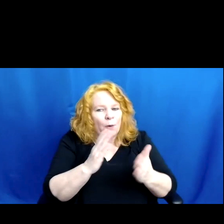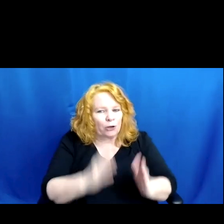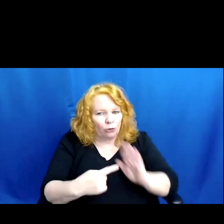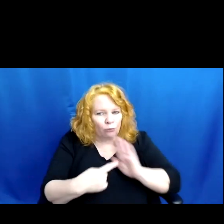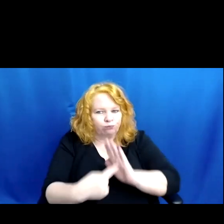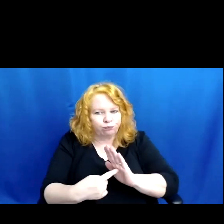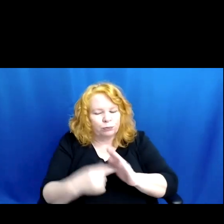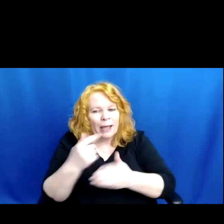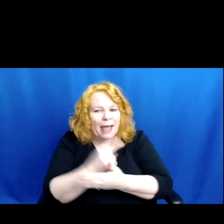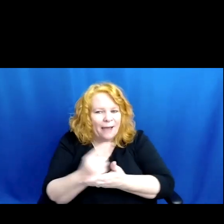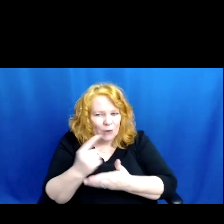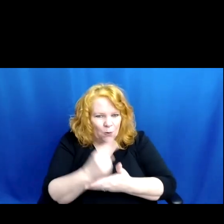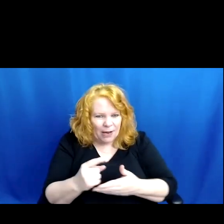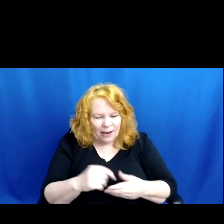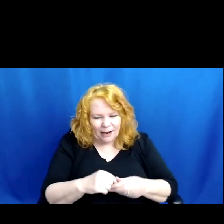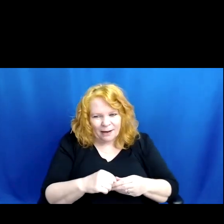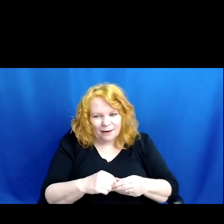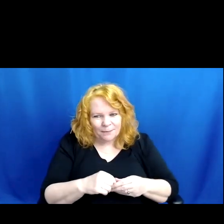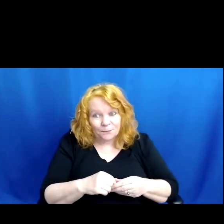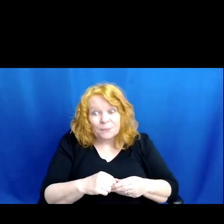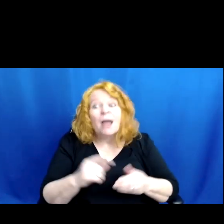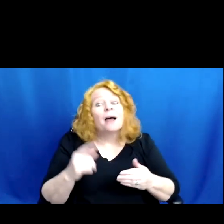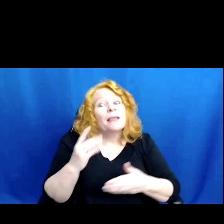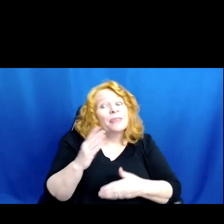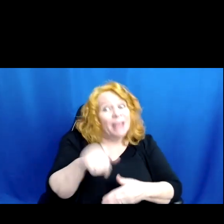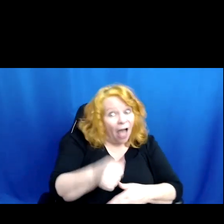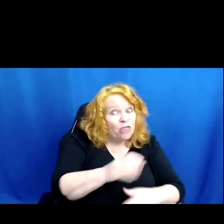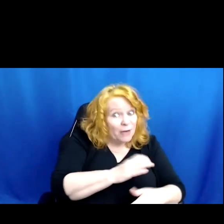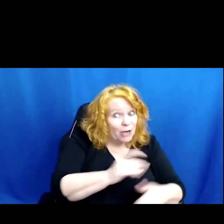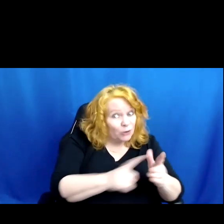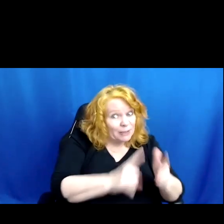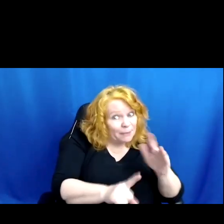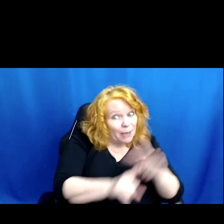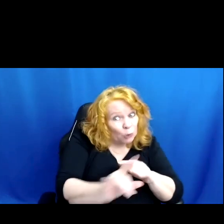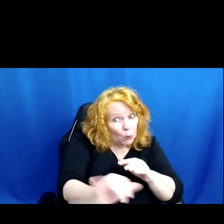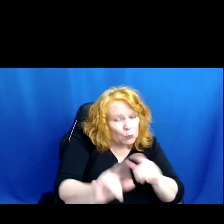That does not mean to say that the other characters are not still in but there is one new one